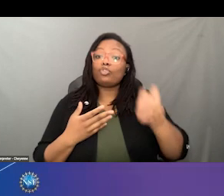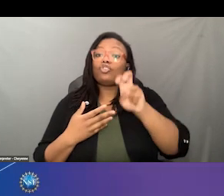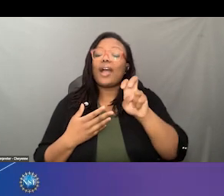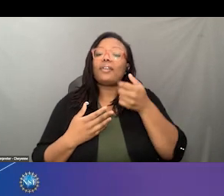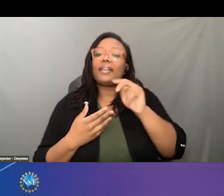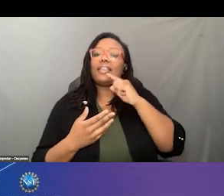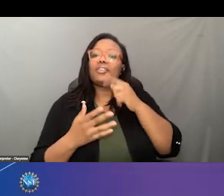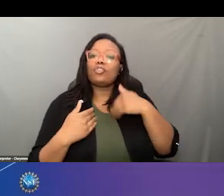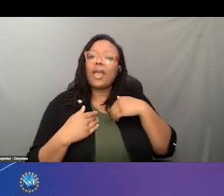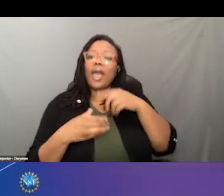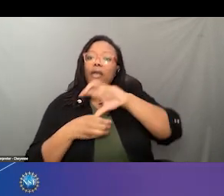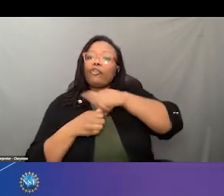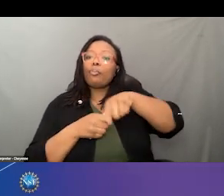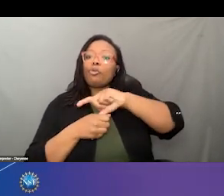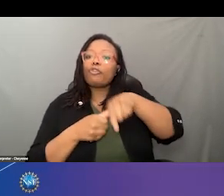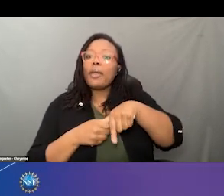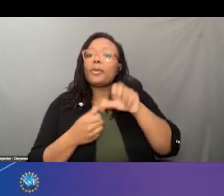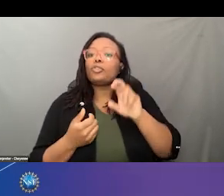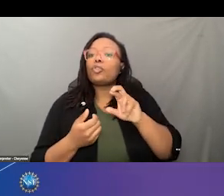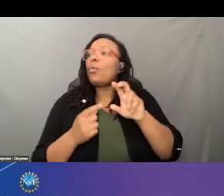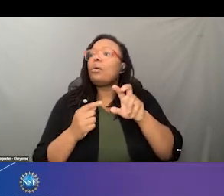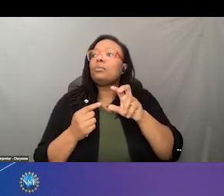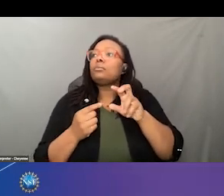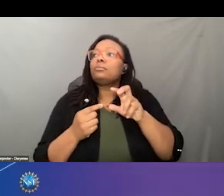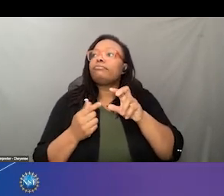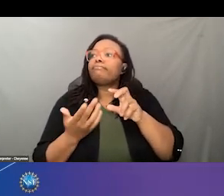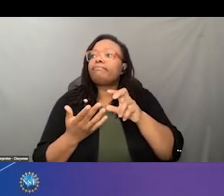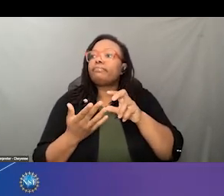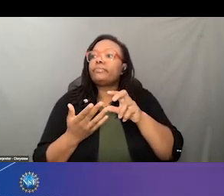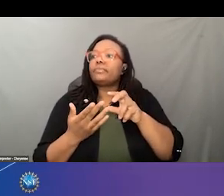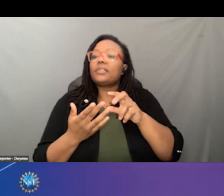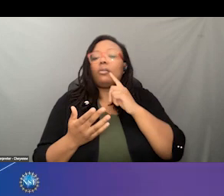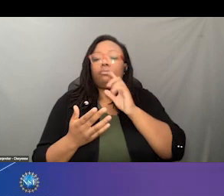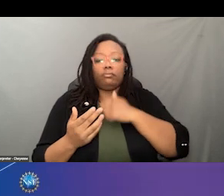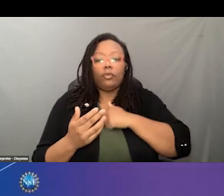and then you have your parameters of when are you going to have your request a receipt